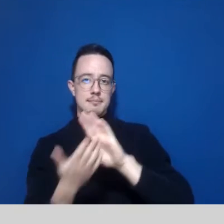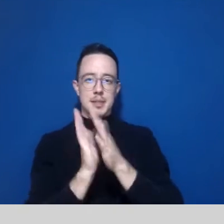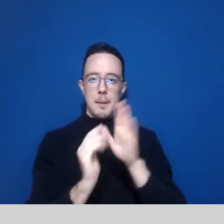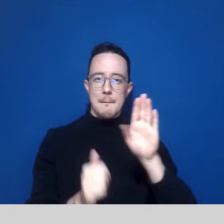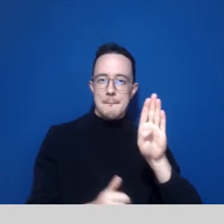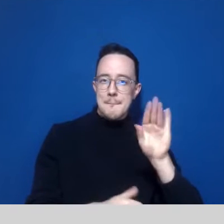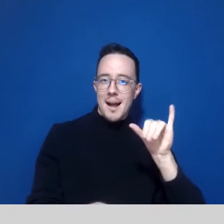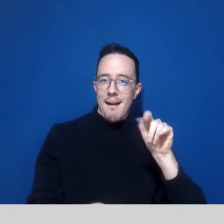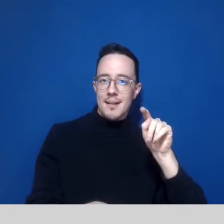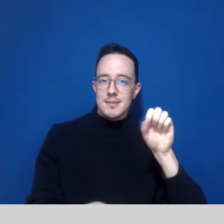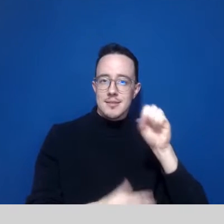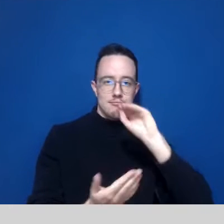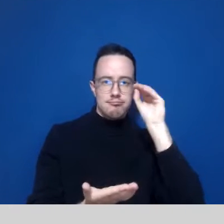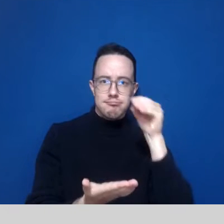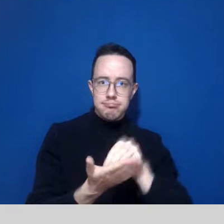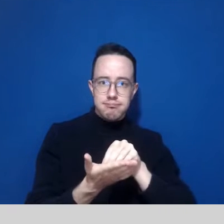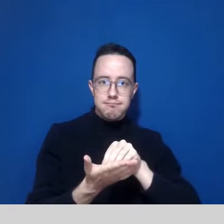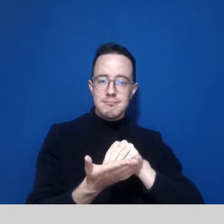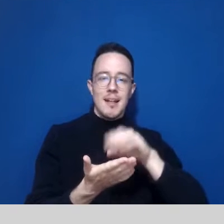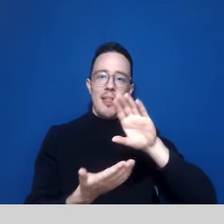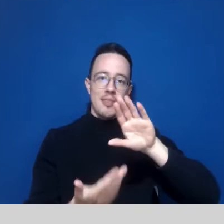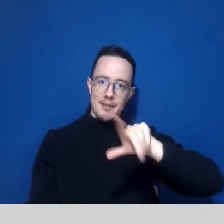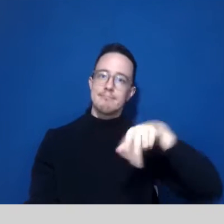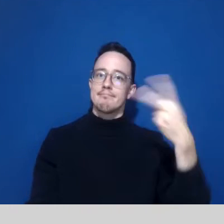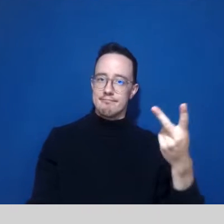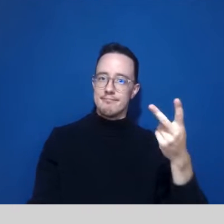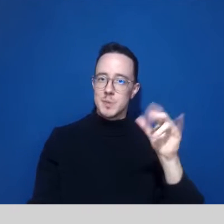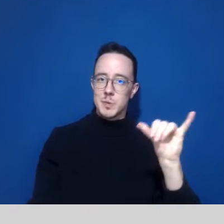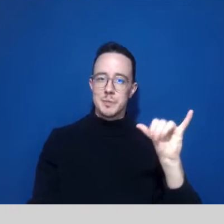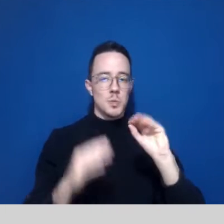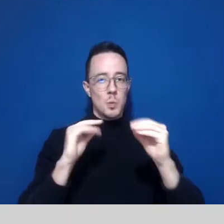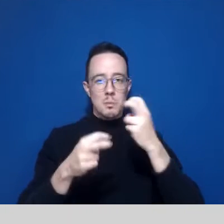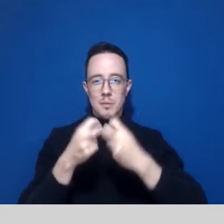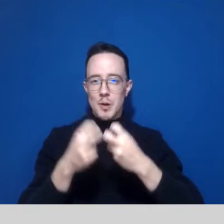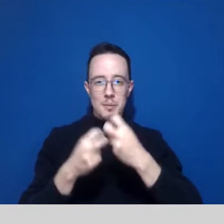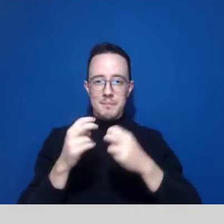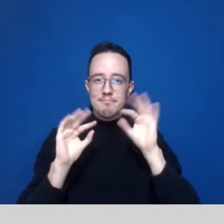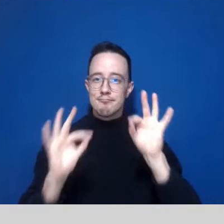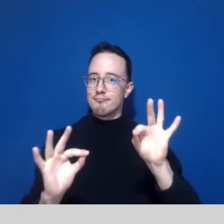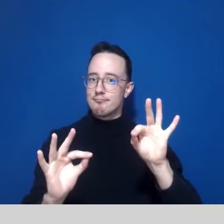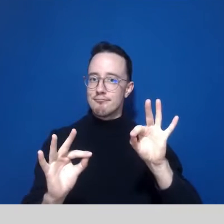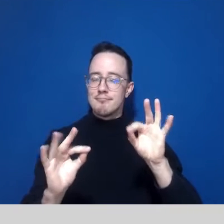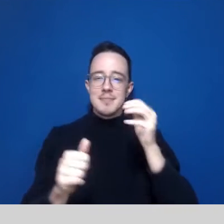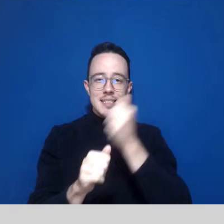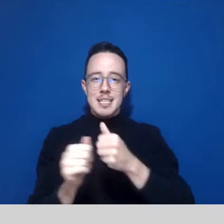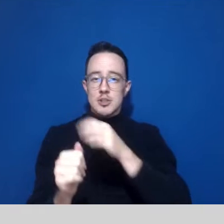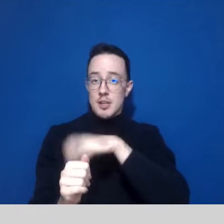and the other way around, there is no problem because your name is just a pure ASCII.